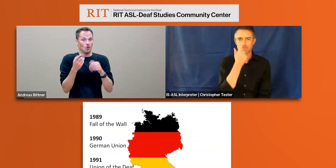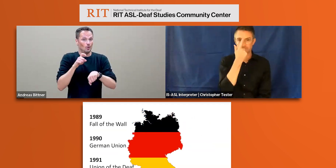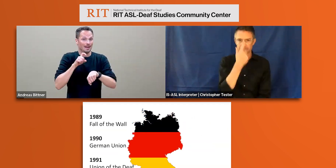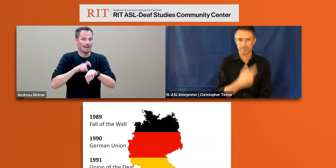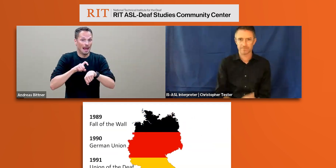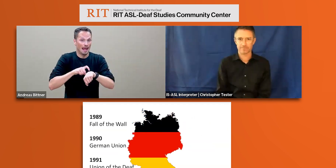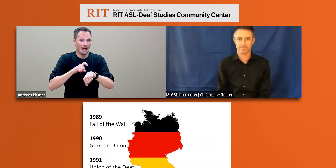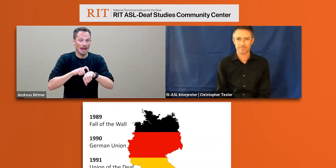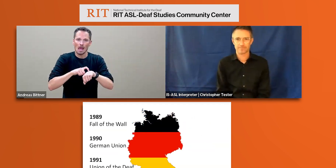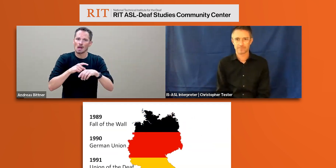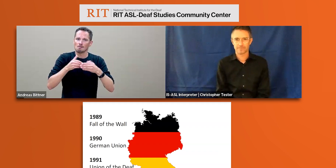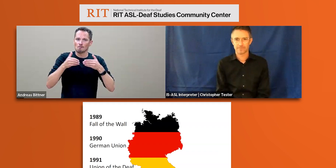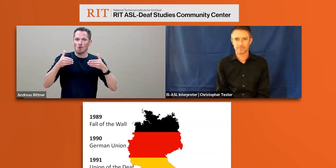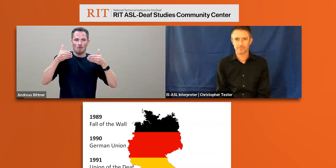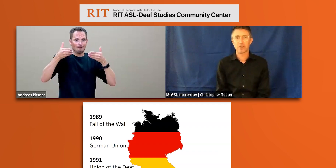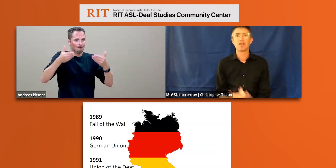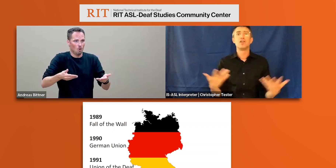which is quite interesting to me.